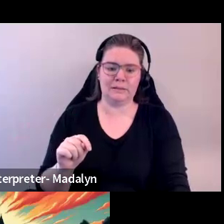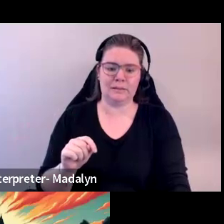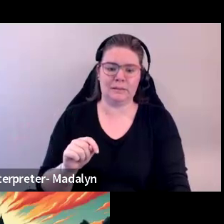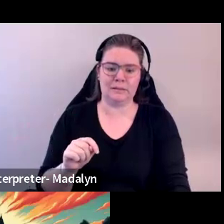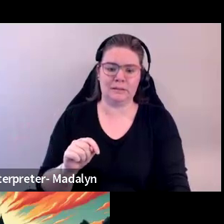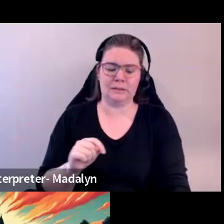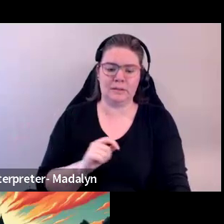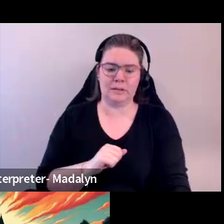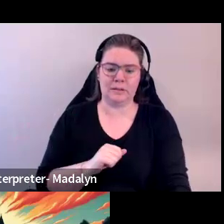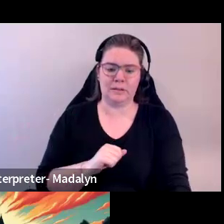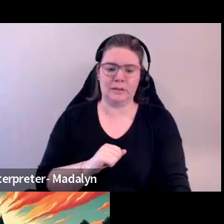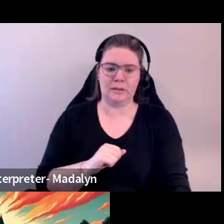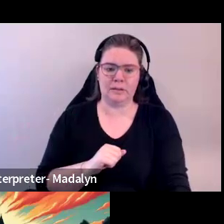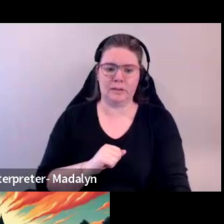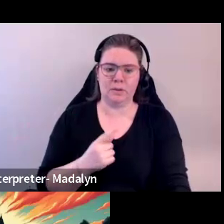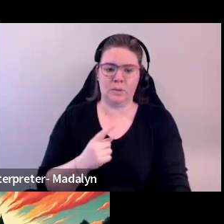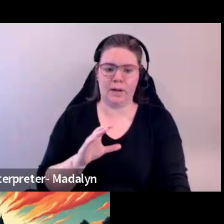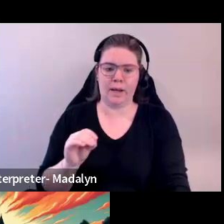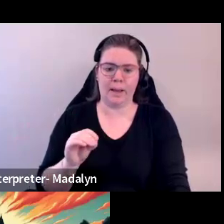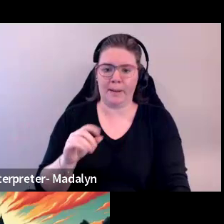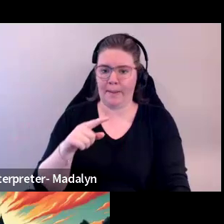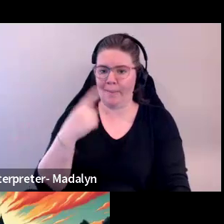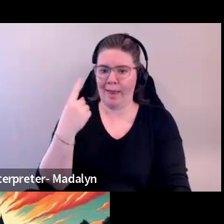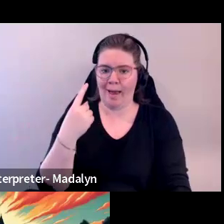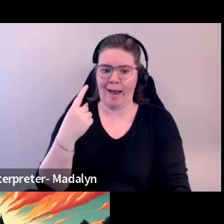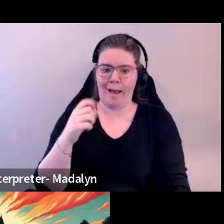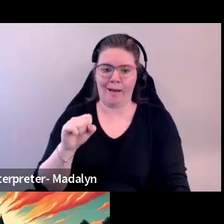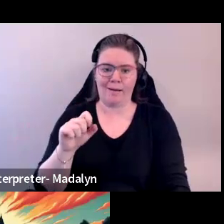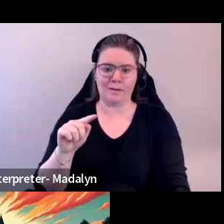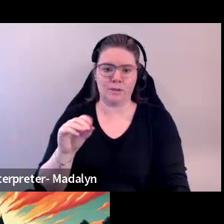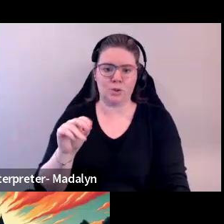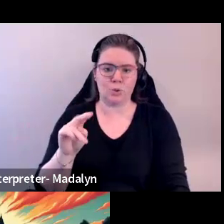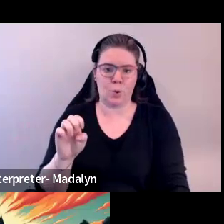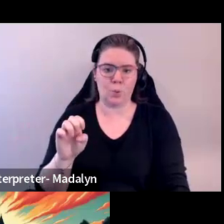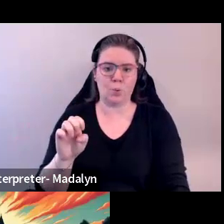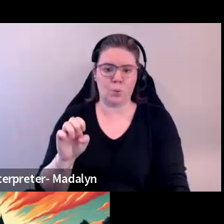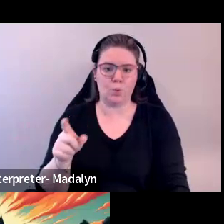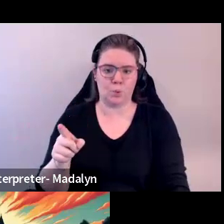Tom Olin: One of the companies is Blackstone, and one of him that's also one of the companies that.